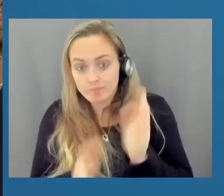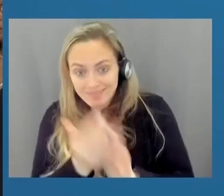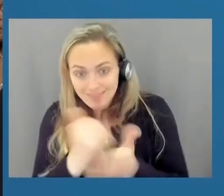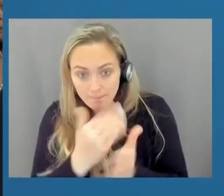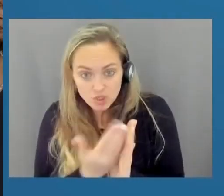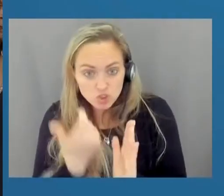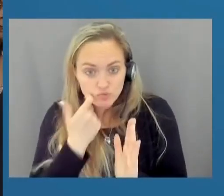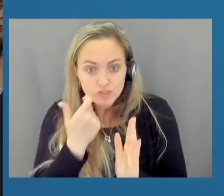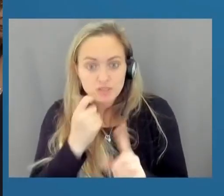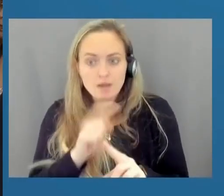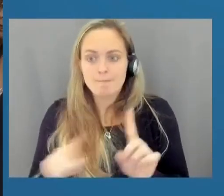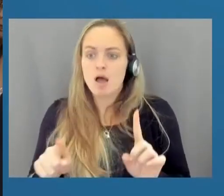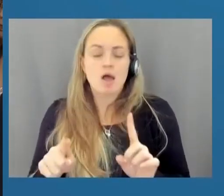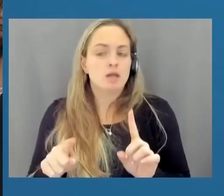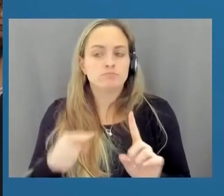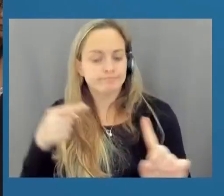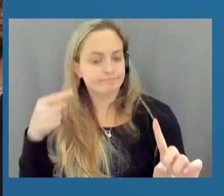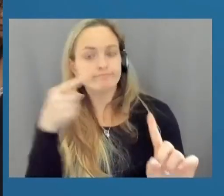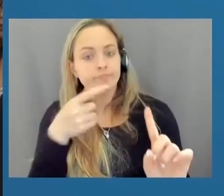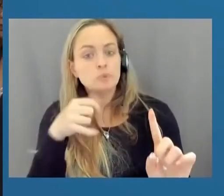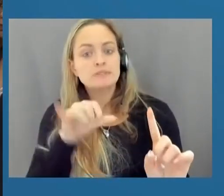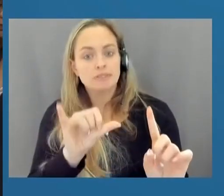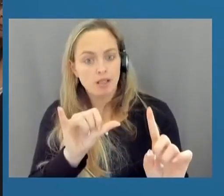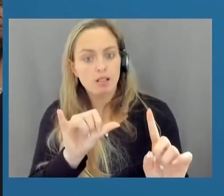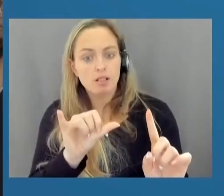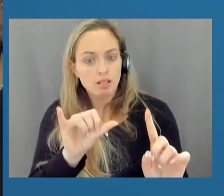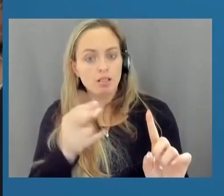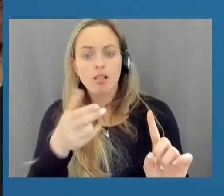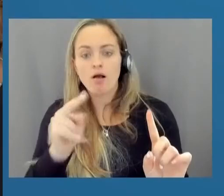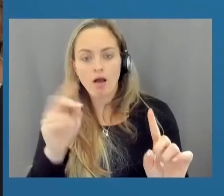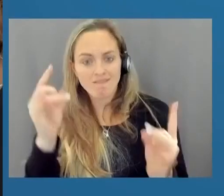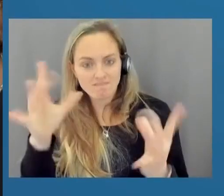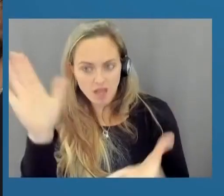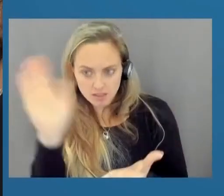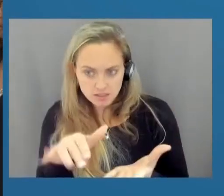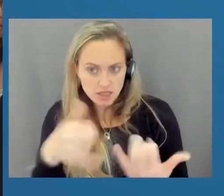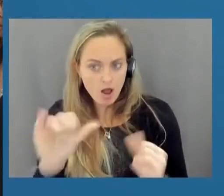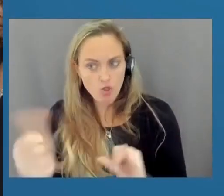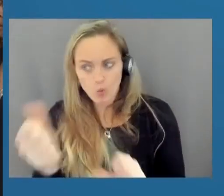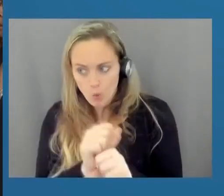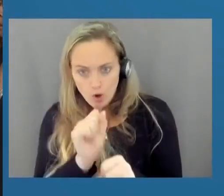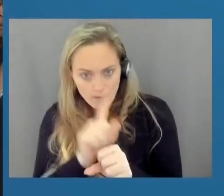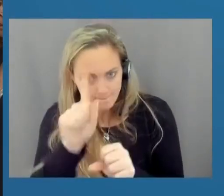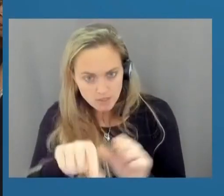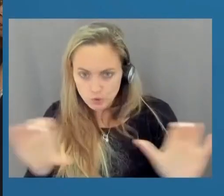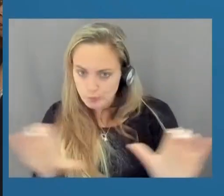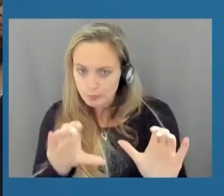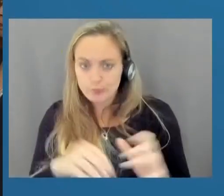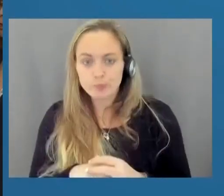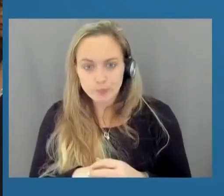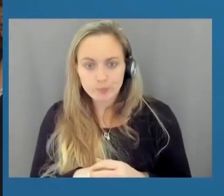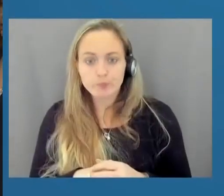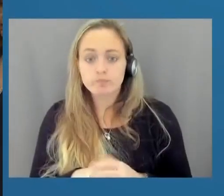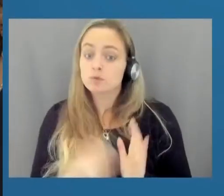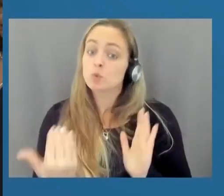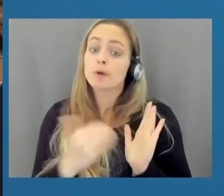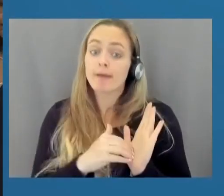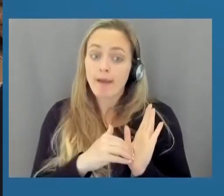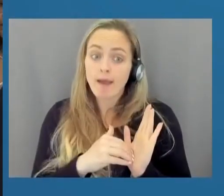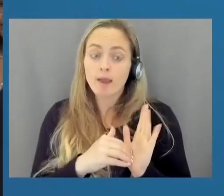uh has not lost sight of the fact that um we have other work to do at the same time. So here we are. Um, once again standing unified assembly Senate,